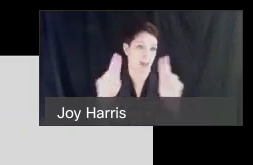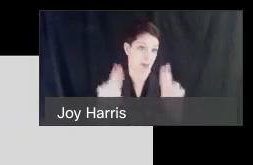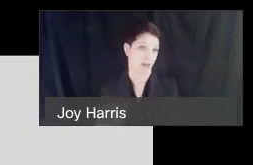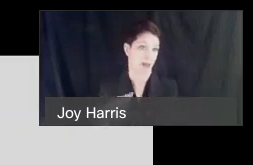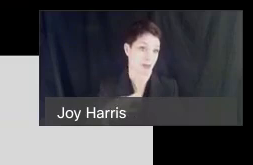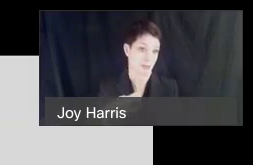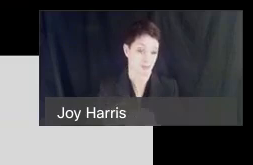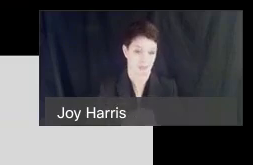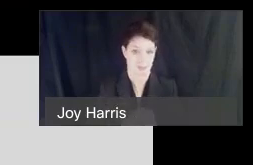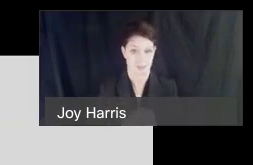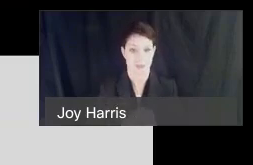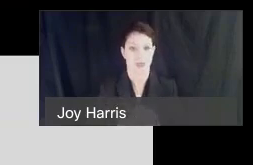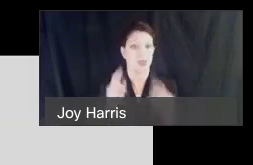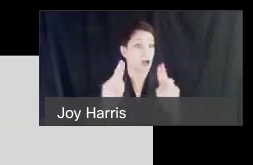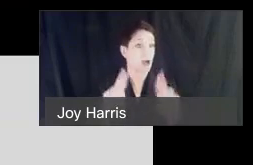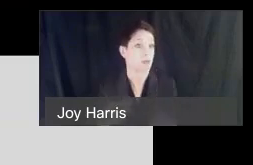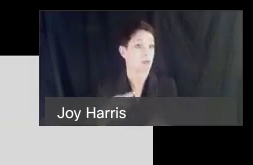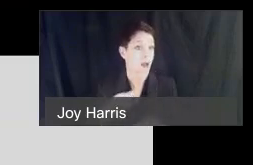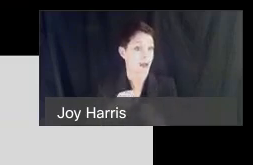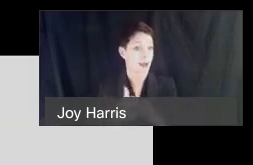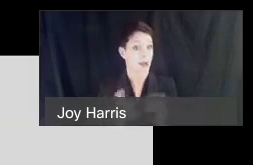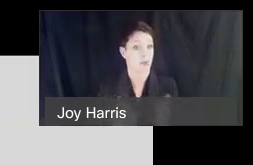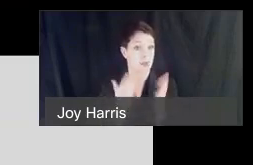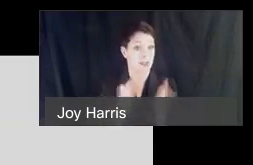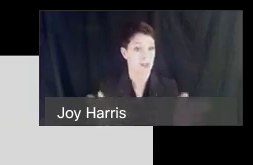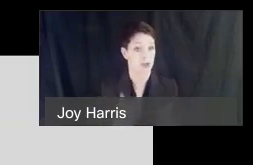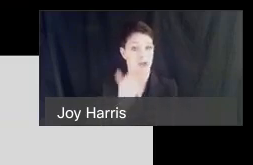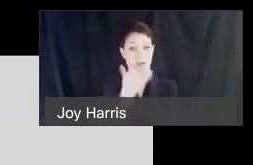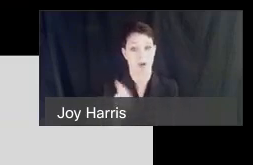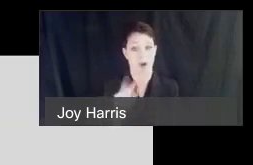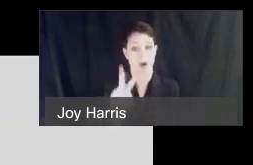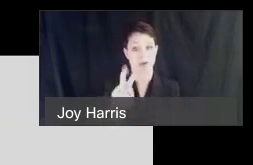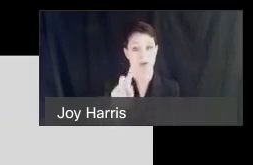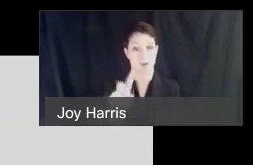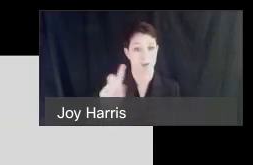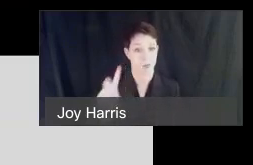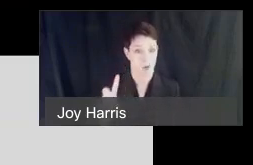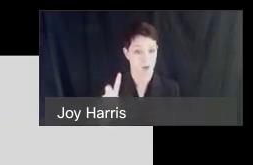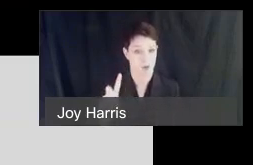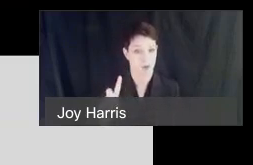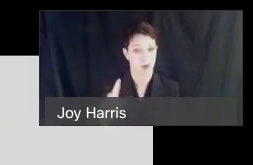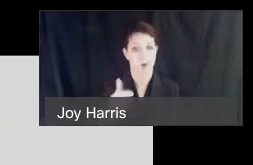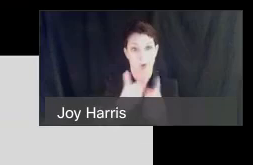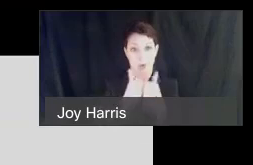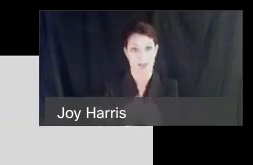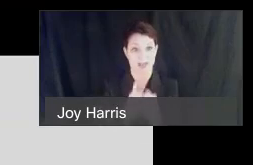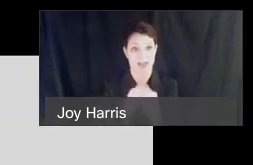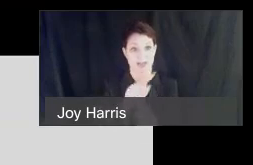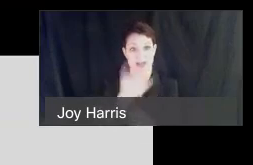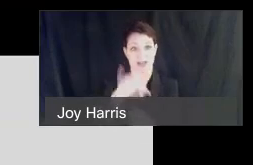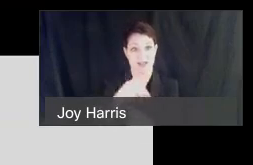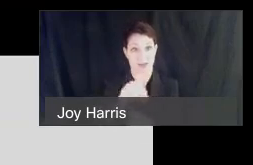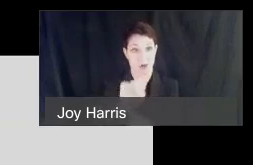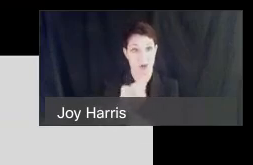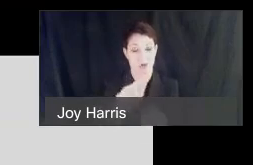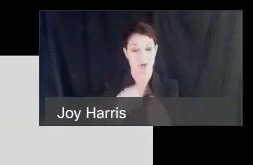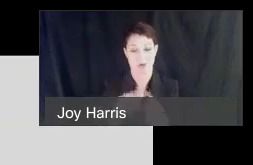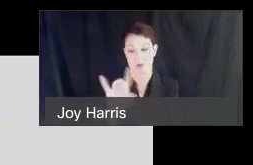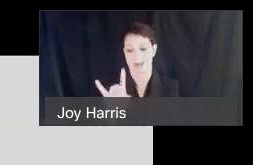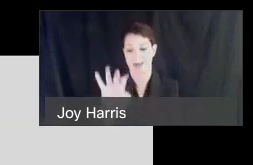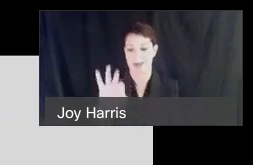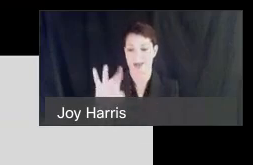To apply, residents are encouraged to call 2-1-1 or text their zip code to 898-211.